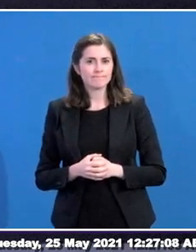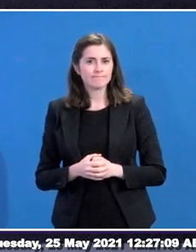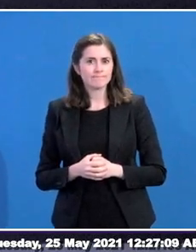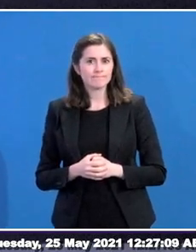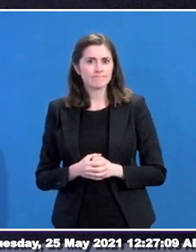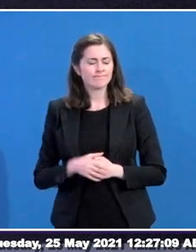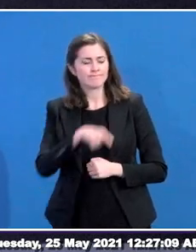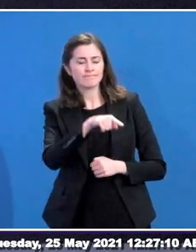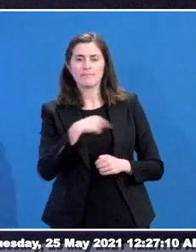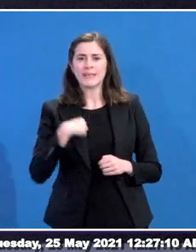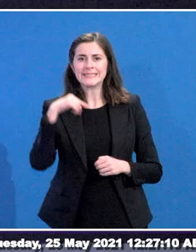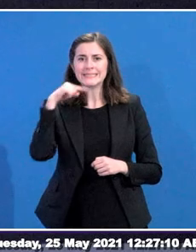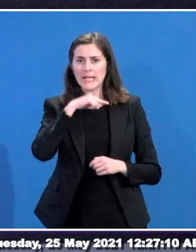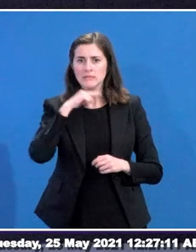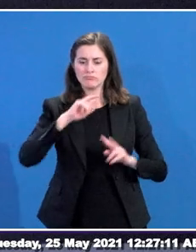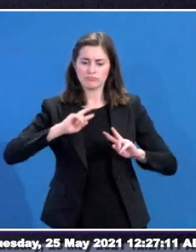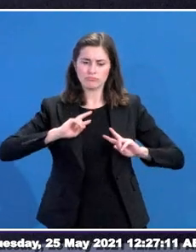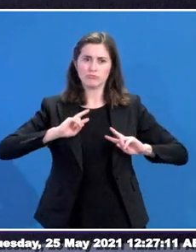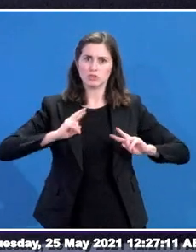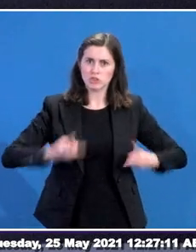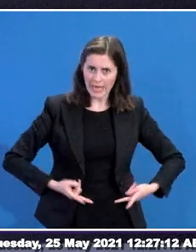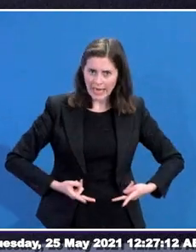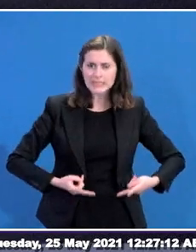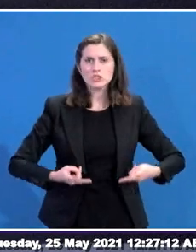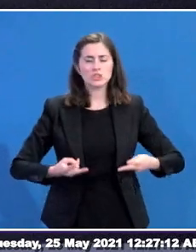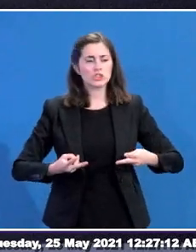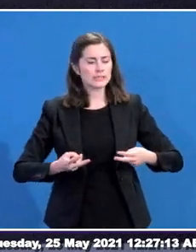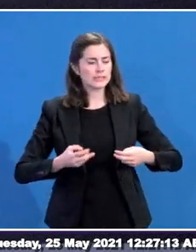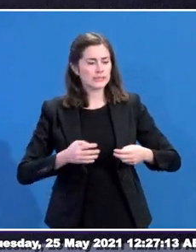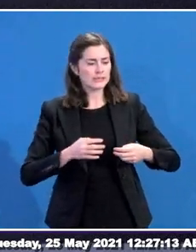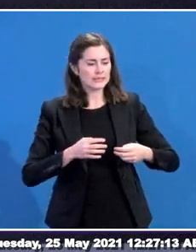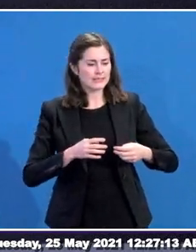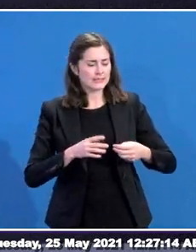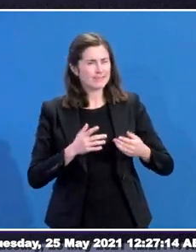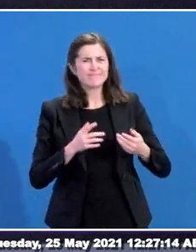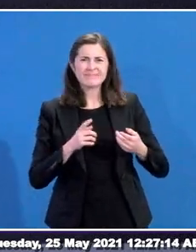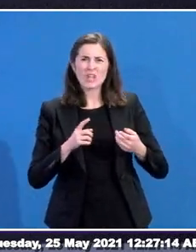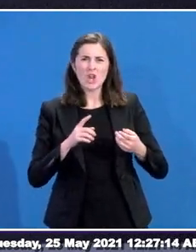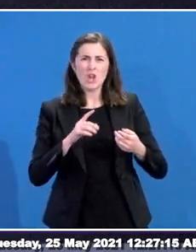and he still had, you know, wasn't cleaned up properly